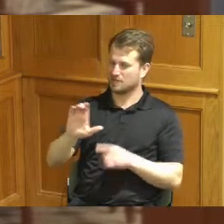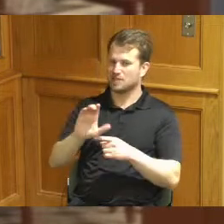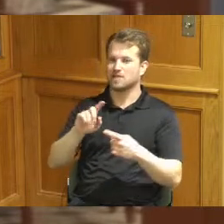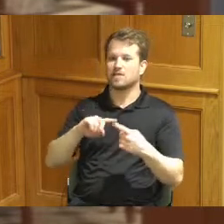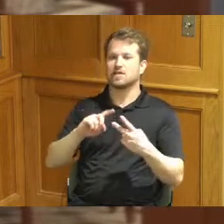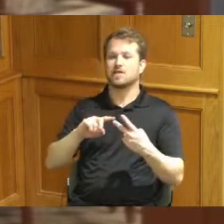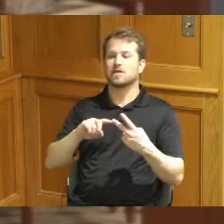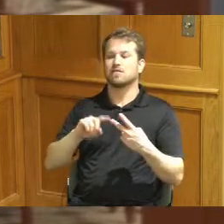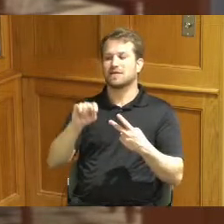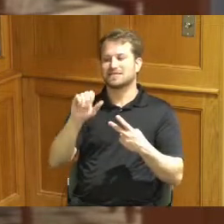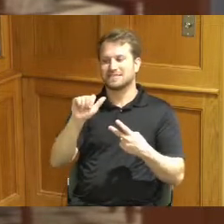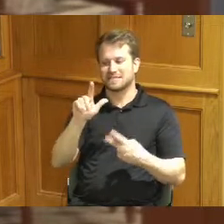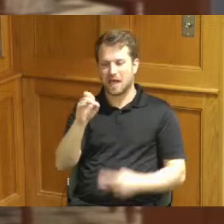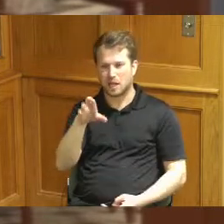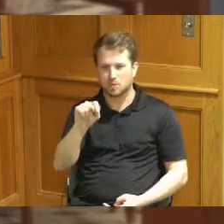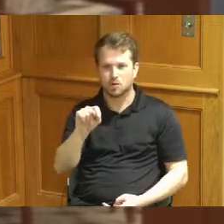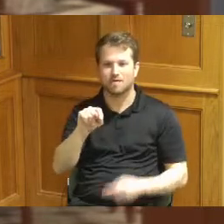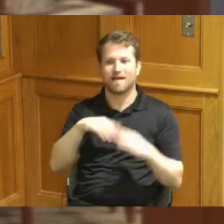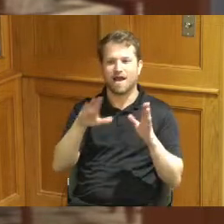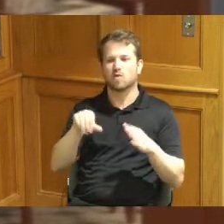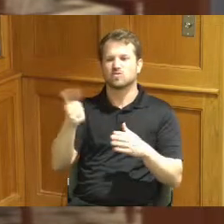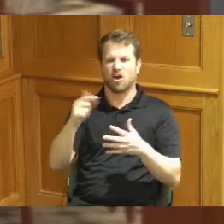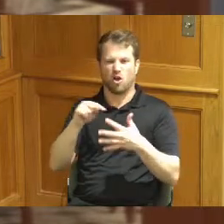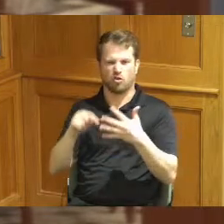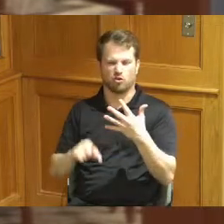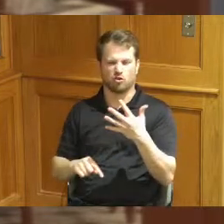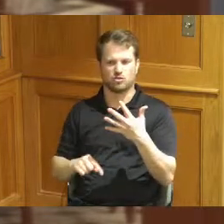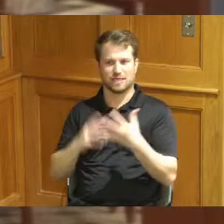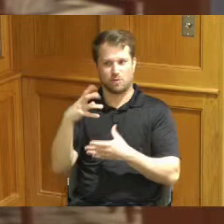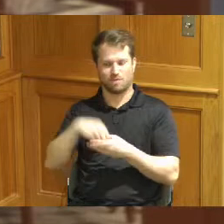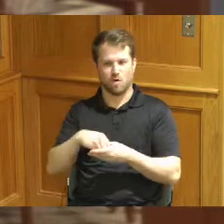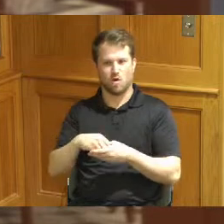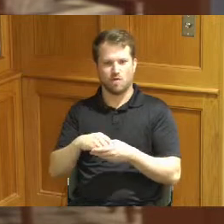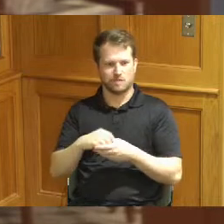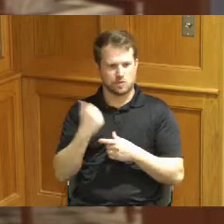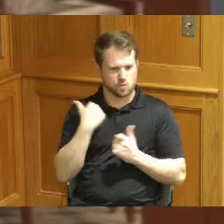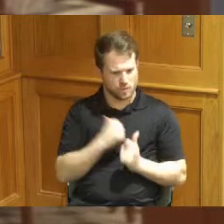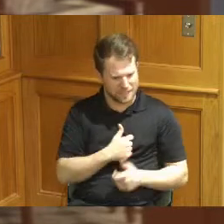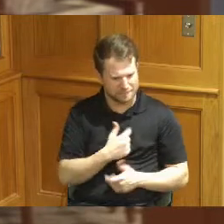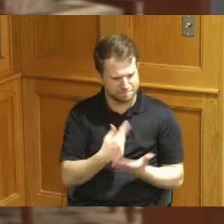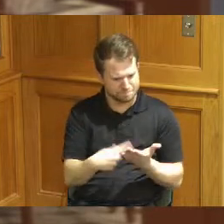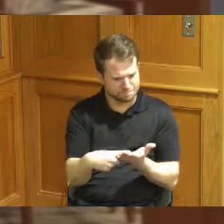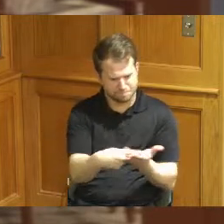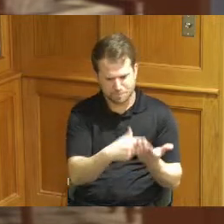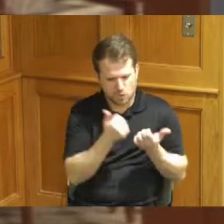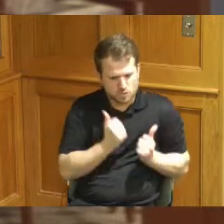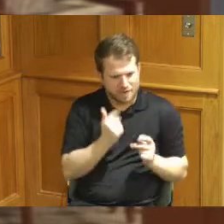Mental Health Board and so many other players are trying to figure out a way to solve that problem